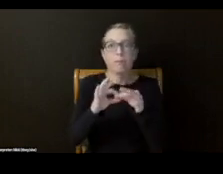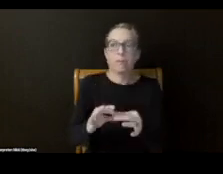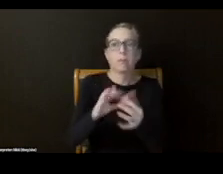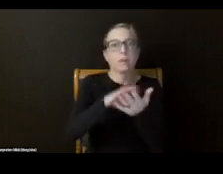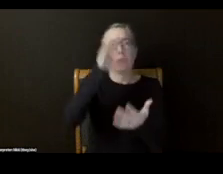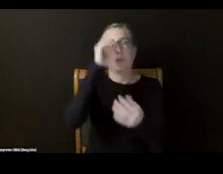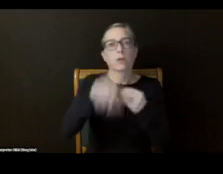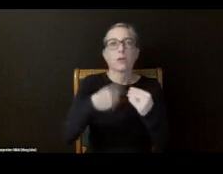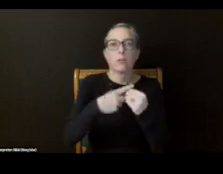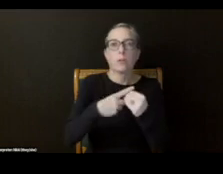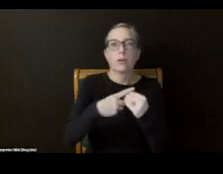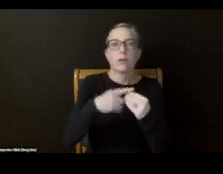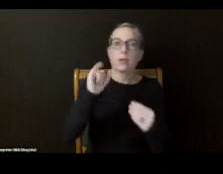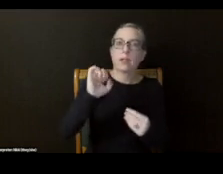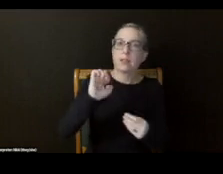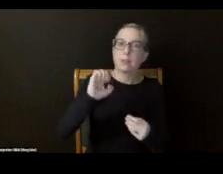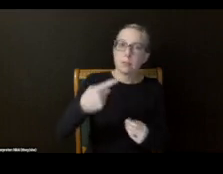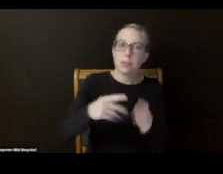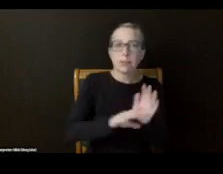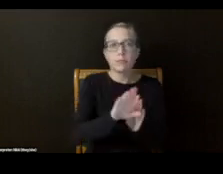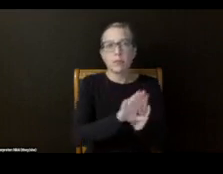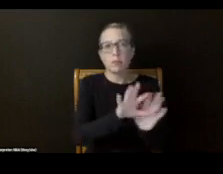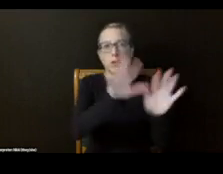So far it's been pretty positive,